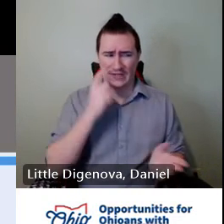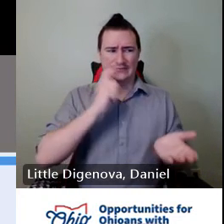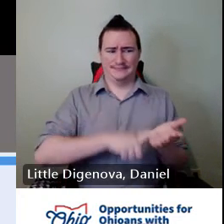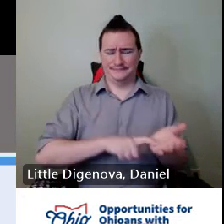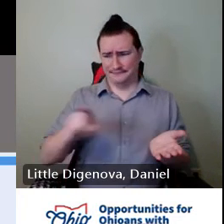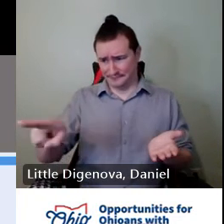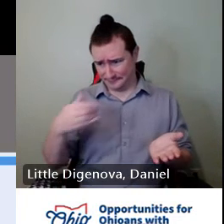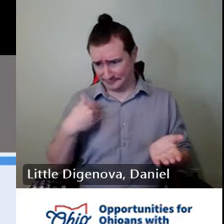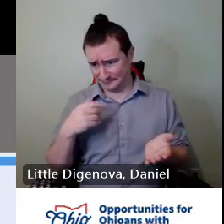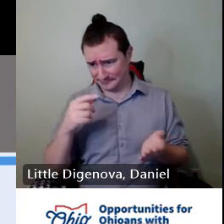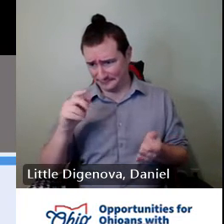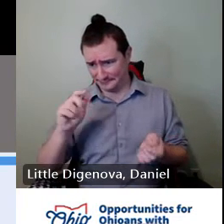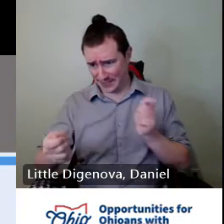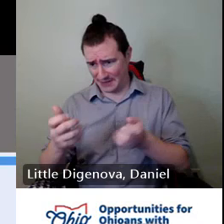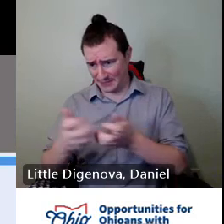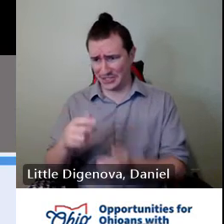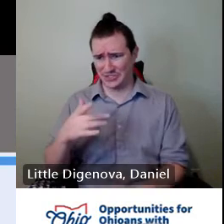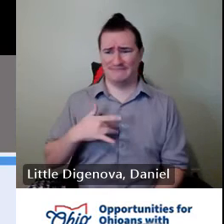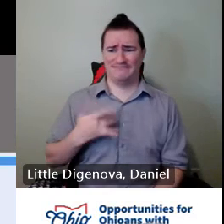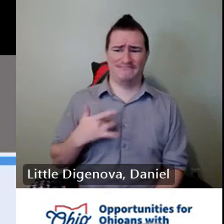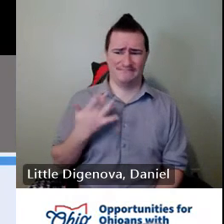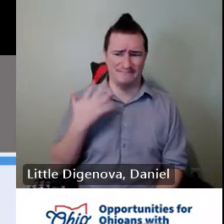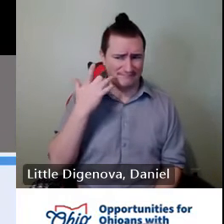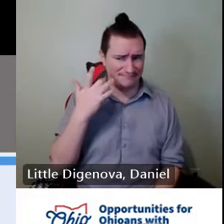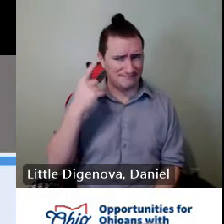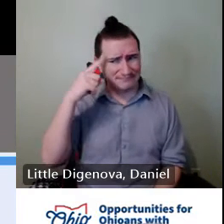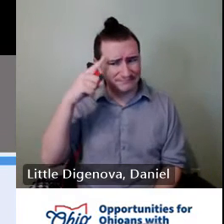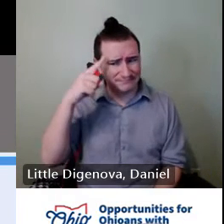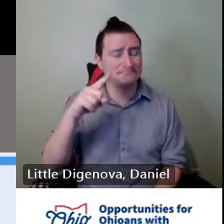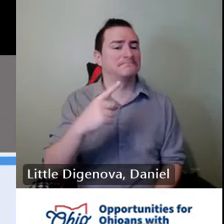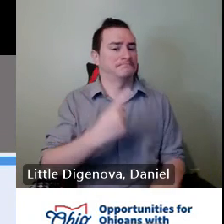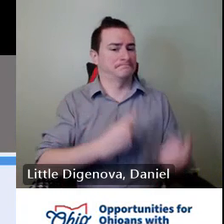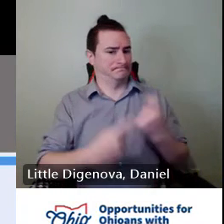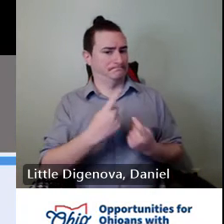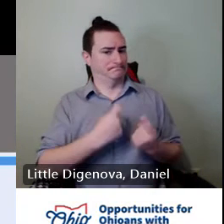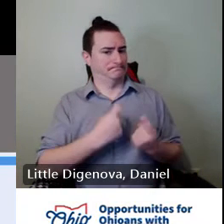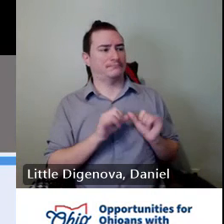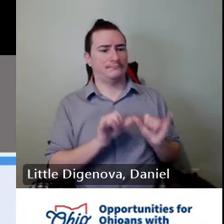When this happens, it's important to continue to be aware of confidentiality.